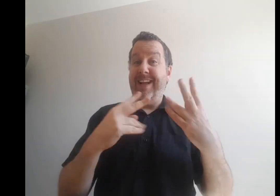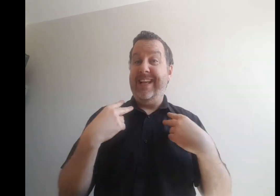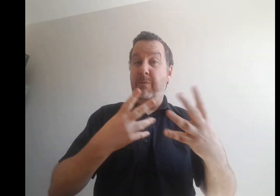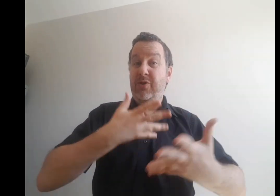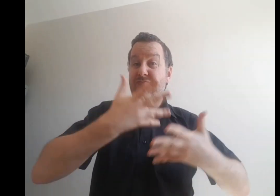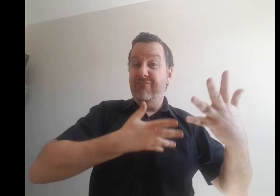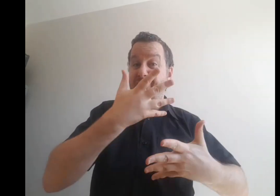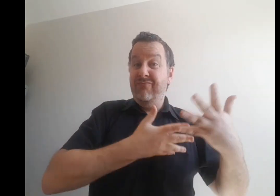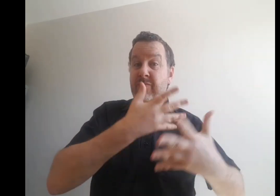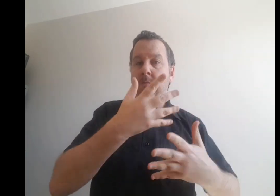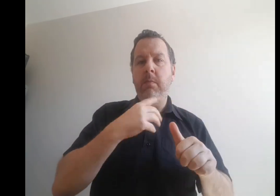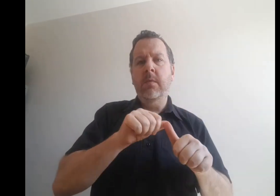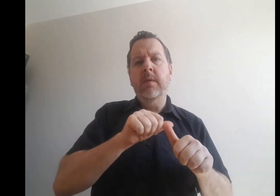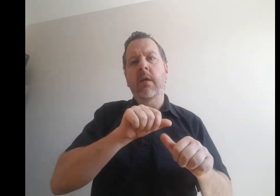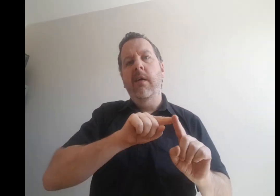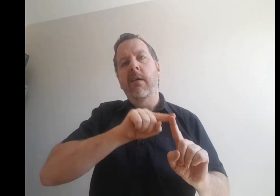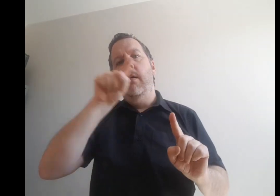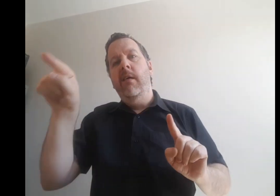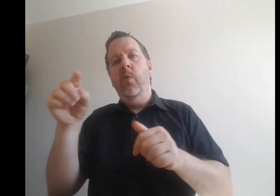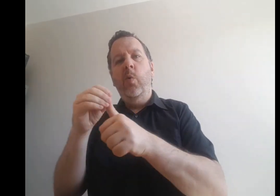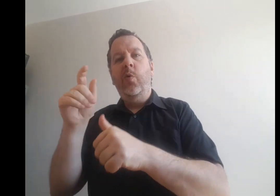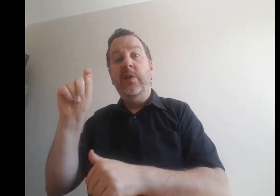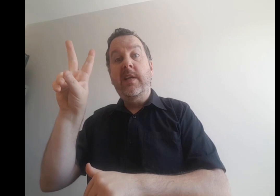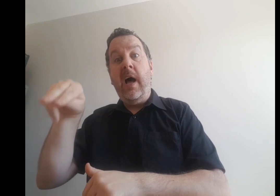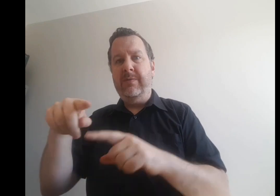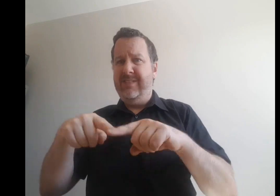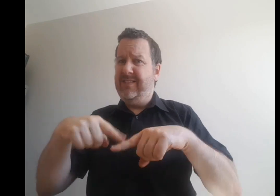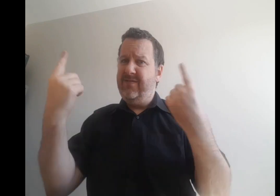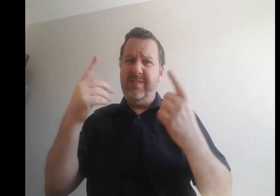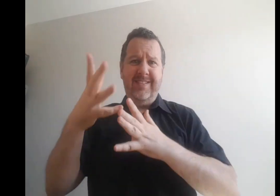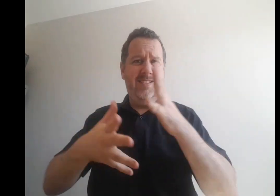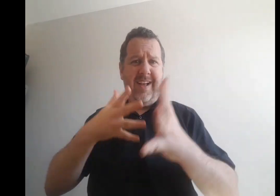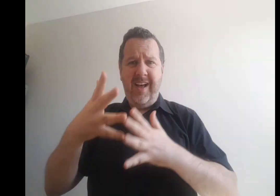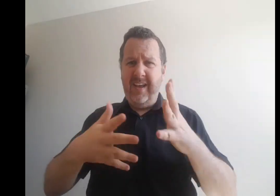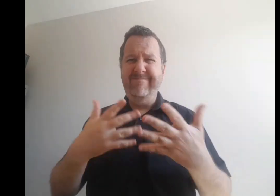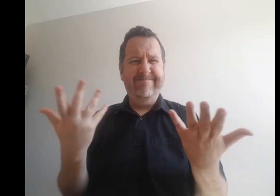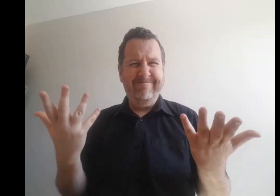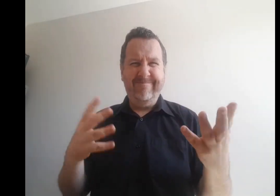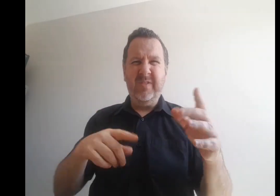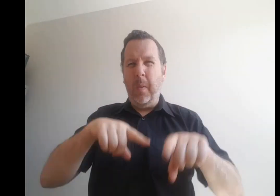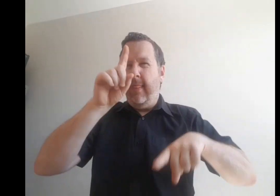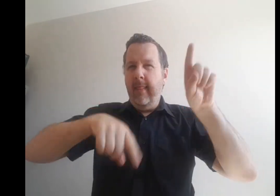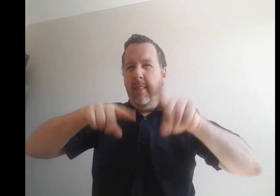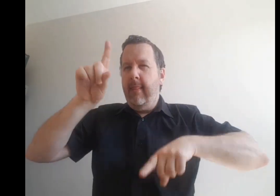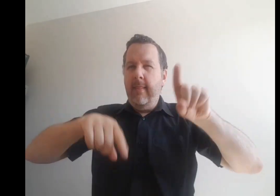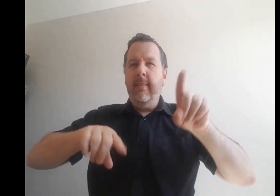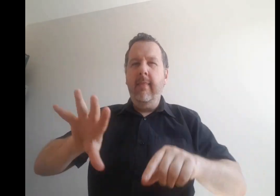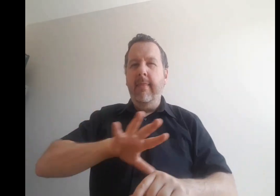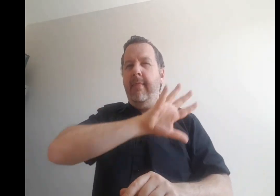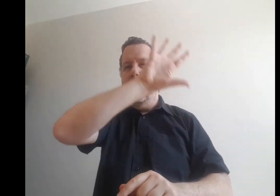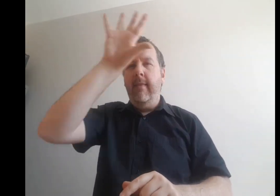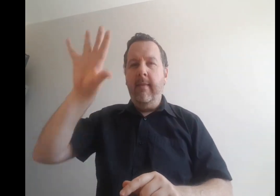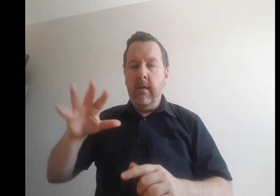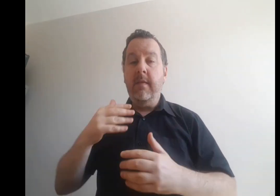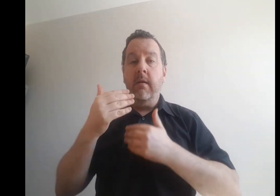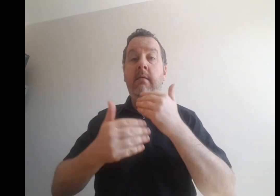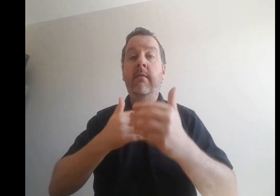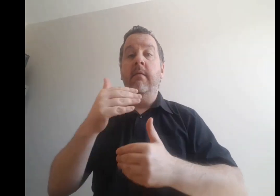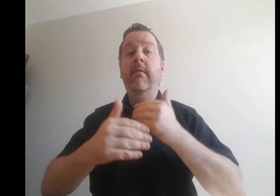but it might not have been shared with deaf people in the next town or the next county. It was only when you had deaf schools opening in the early 19th century